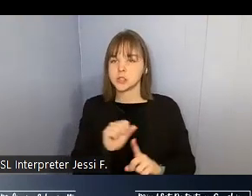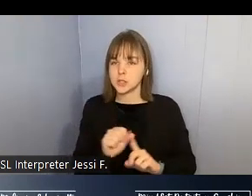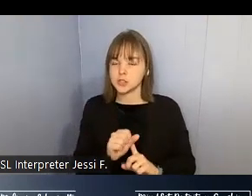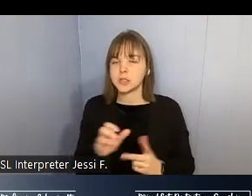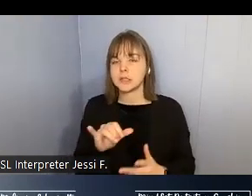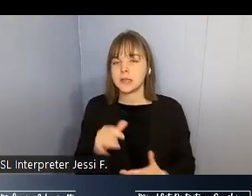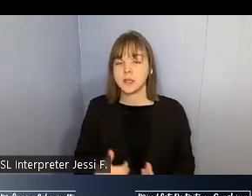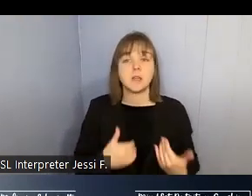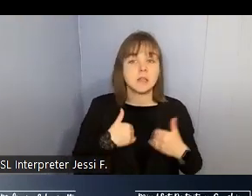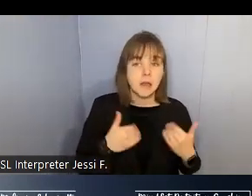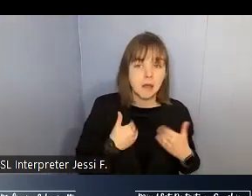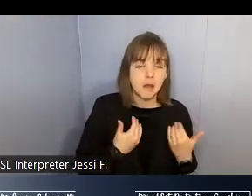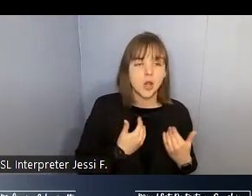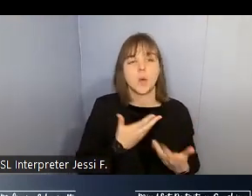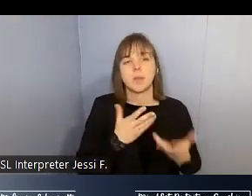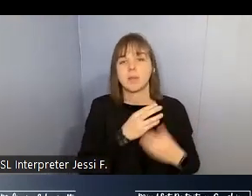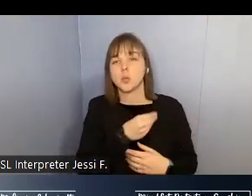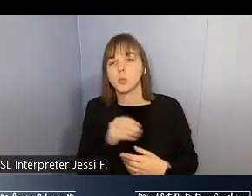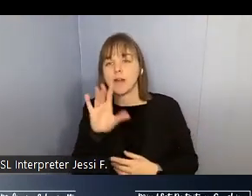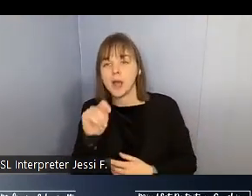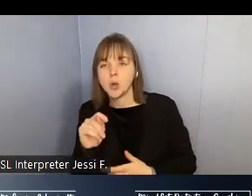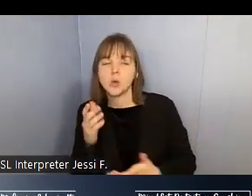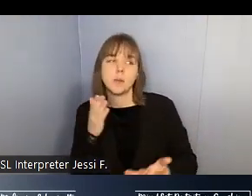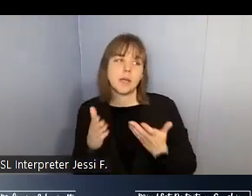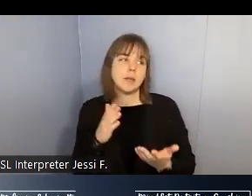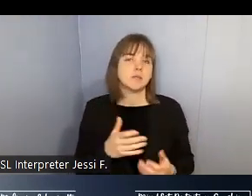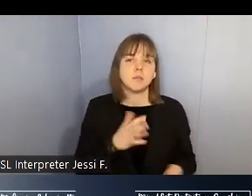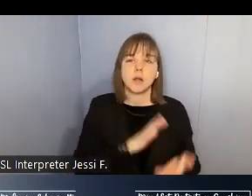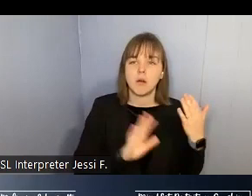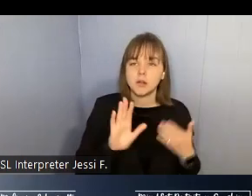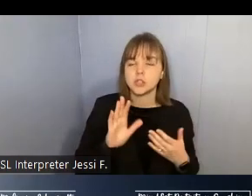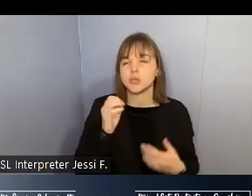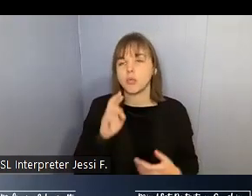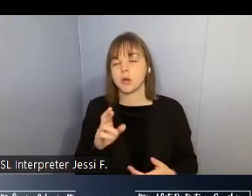and who you're with, and time of year. So they come from our experiences,